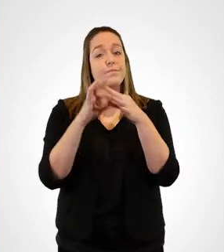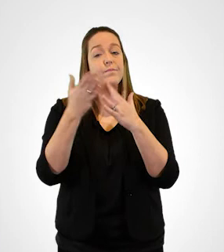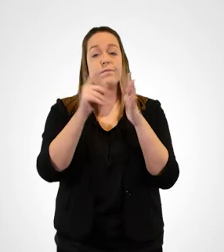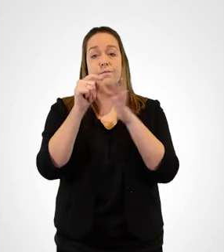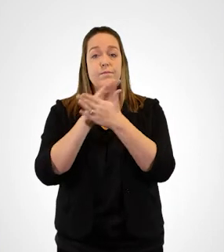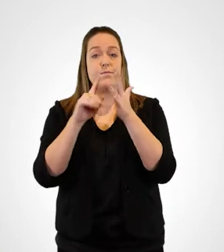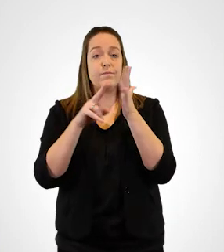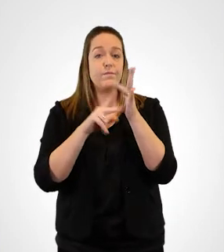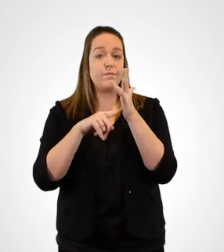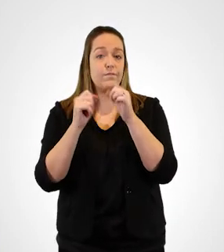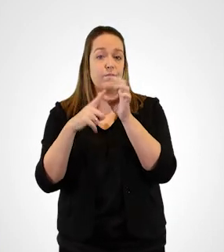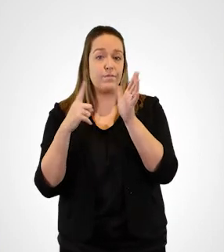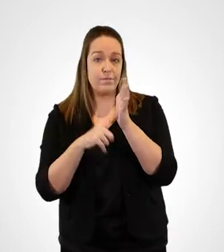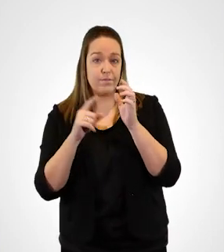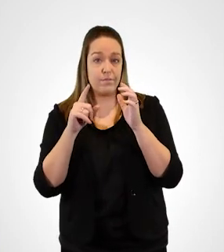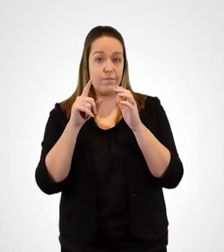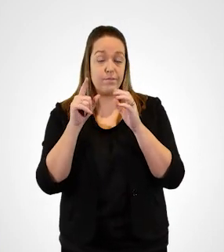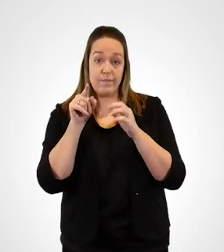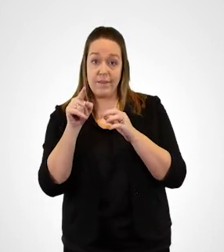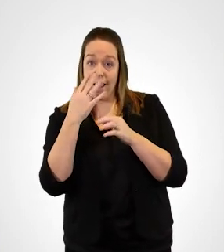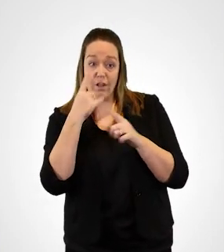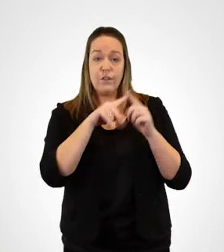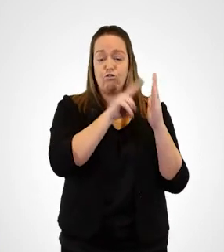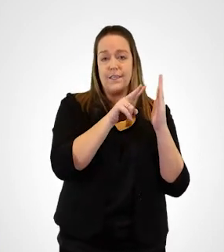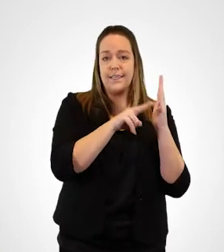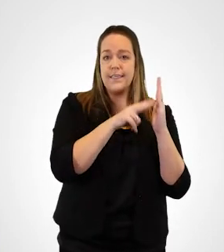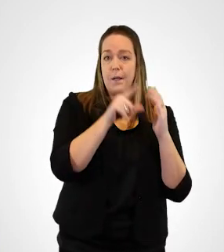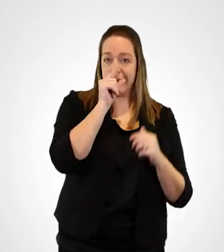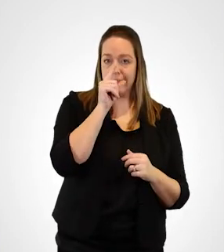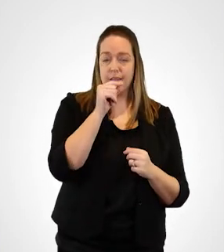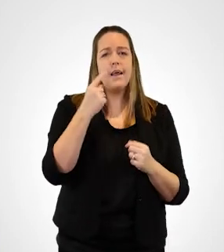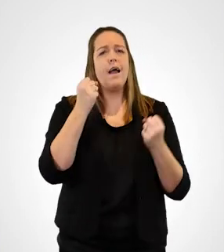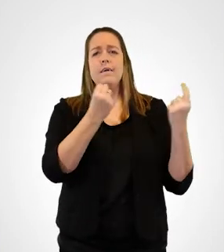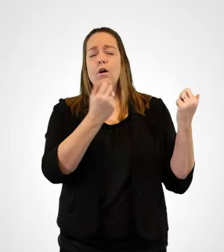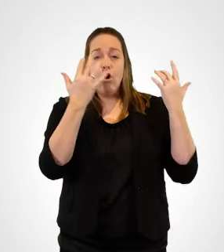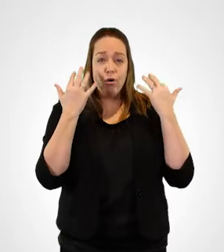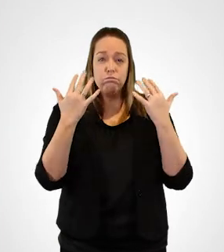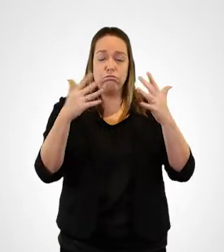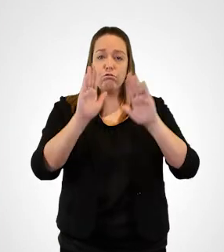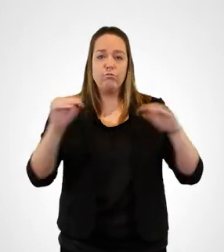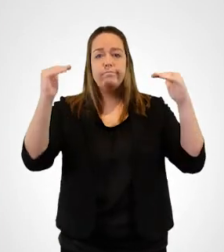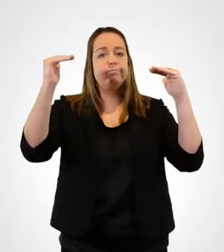between phonological age and reading ability and we found that many children fall well below the line